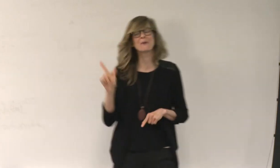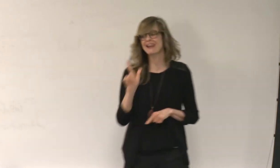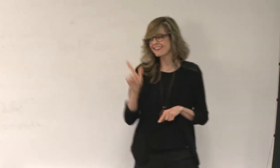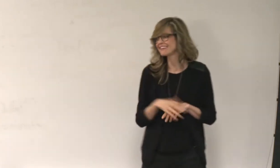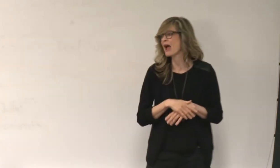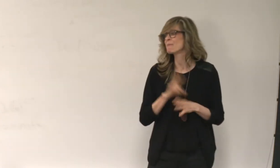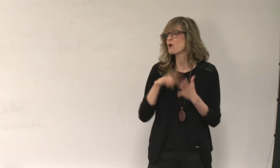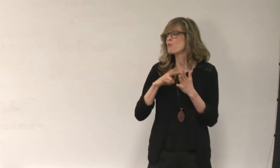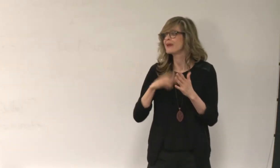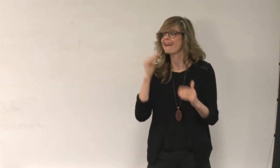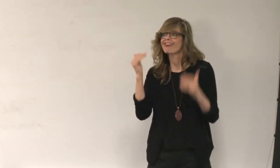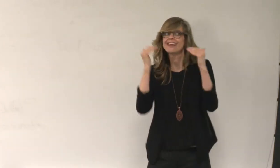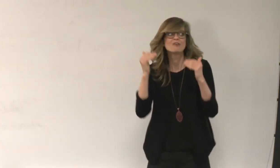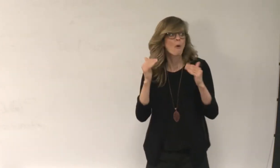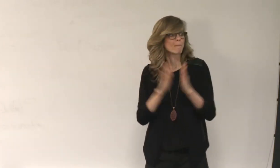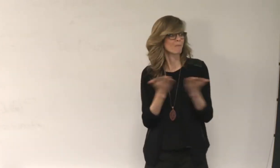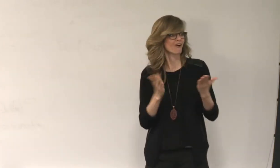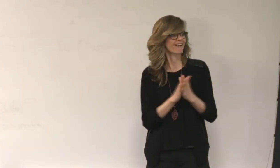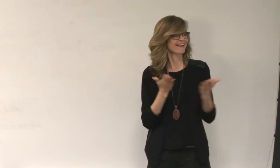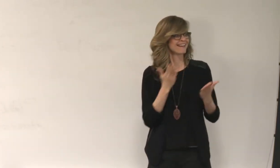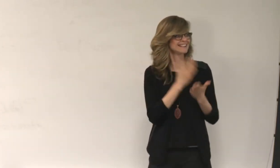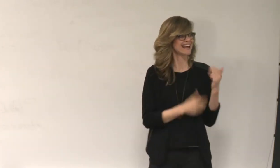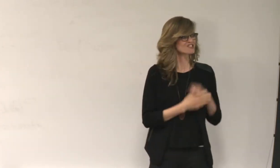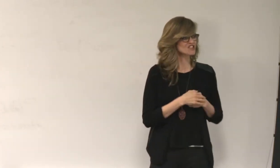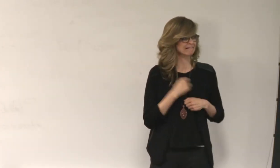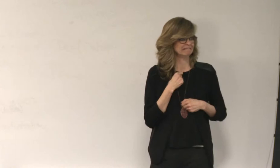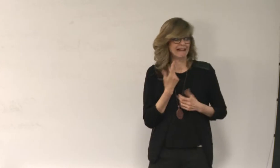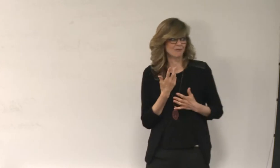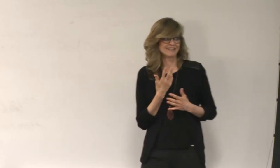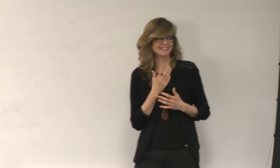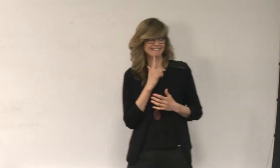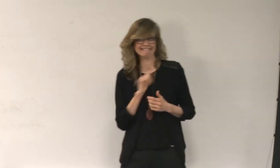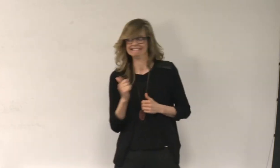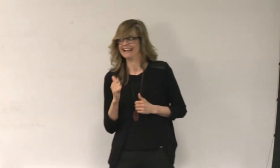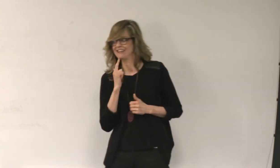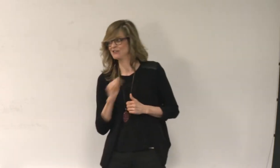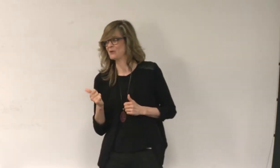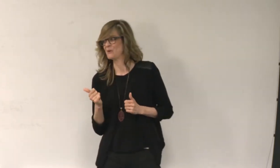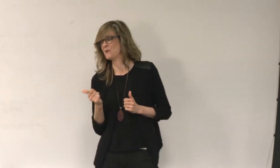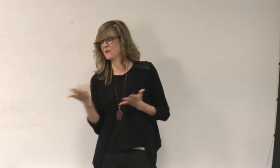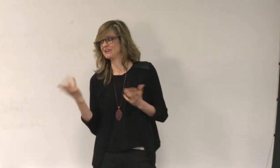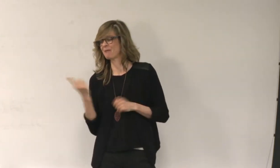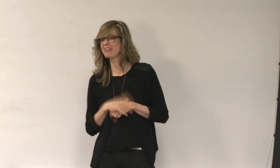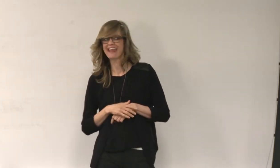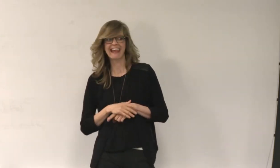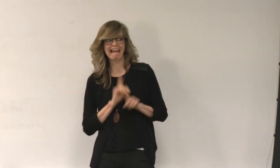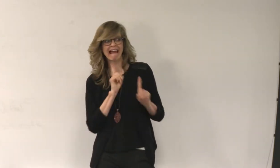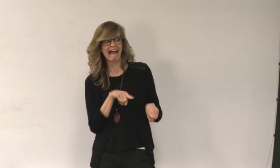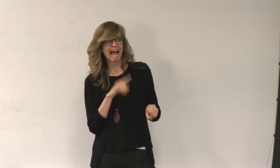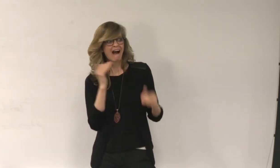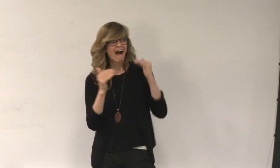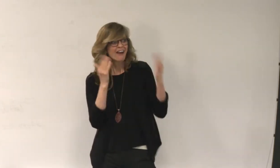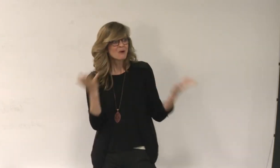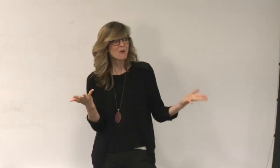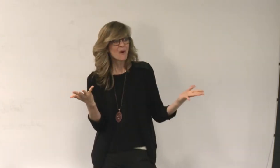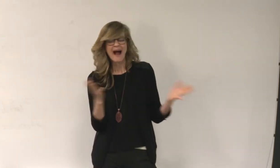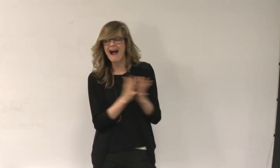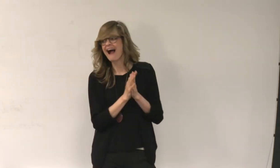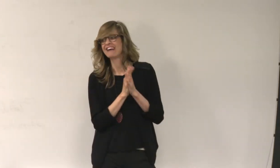I REMEMBER THE FIRST TIME I WENT TO THE LIBRARY TO THE ADULT BOOK SECTION, AND I WAS MAYBE 10 OR 12 YEARS OLD,